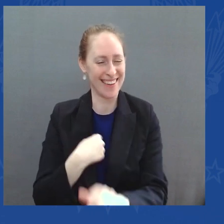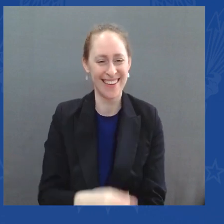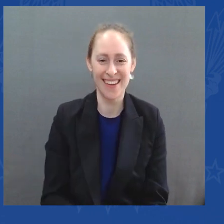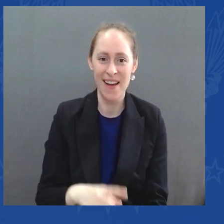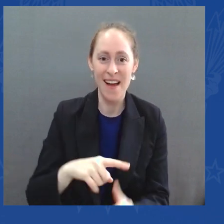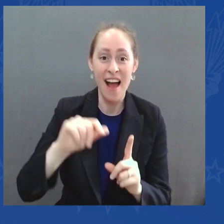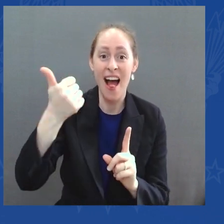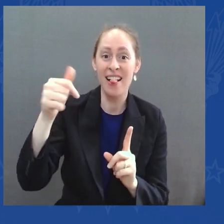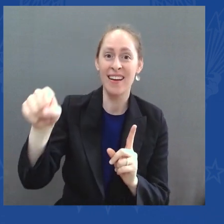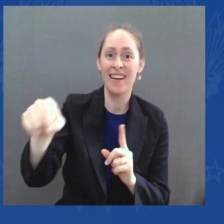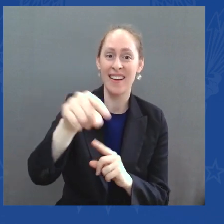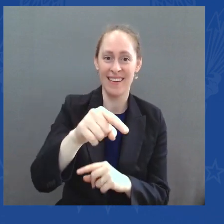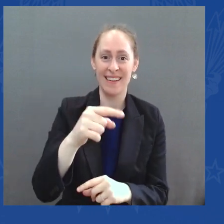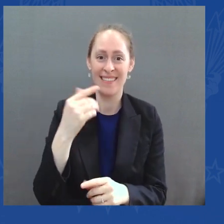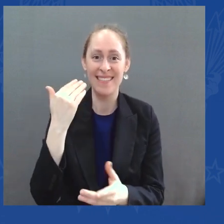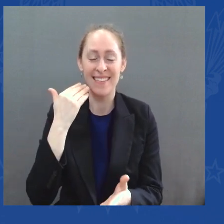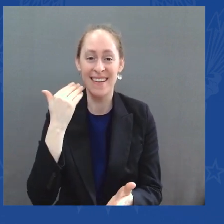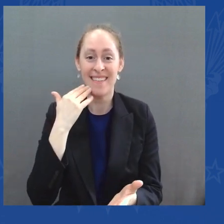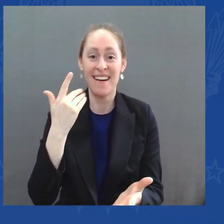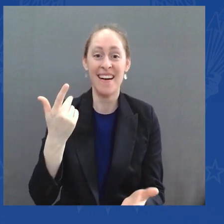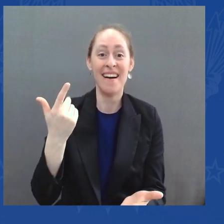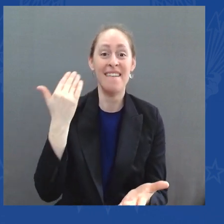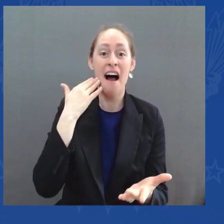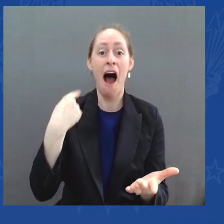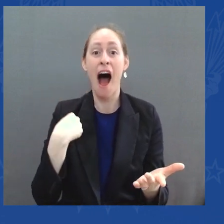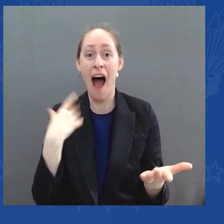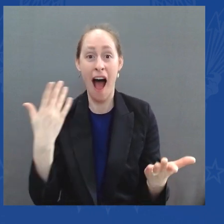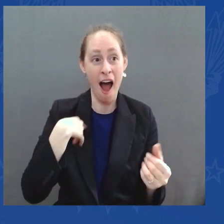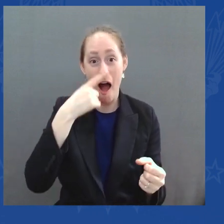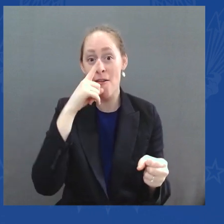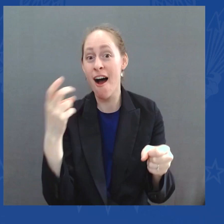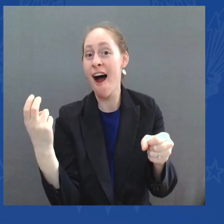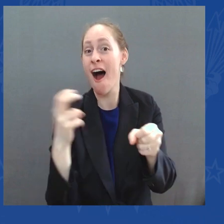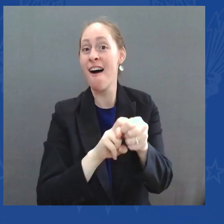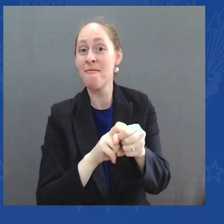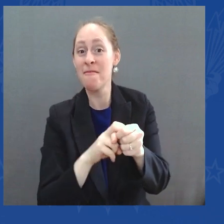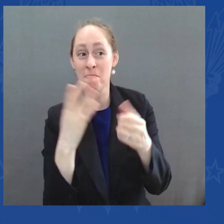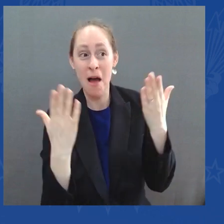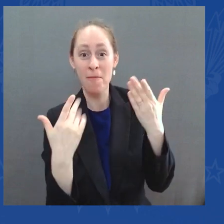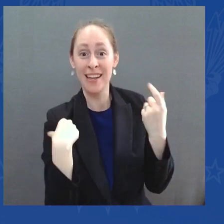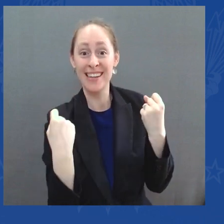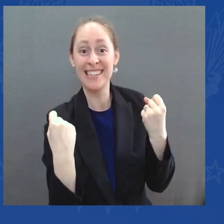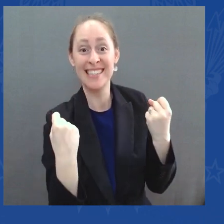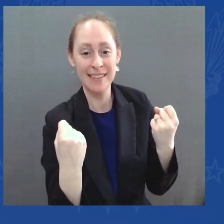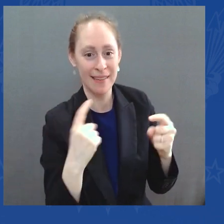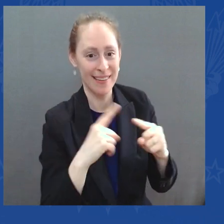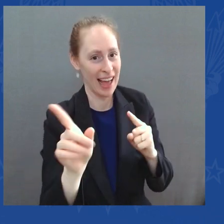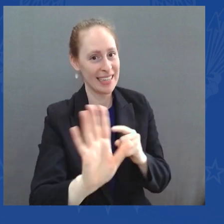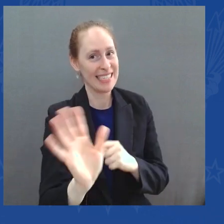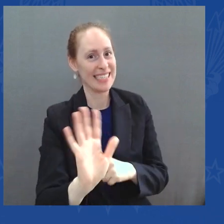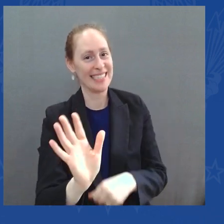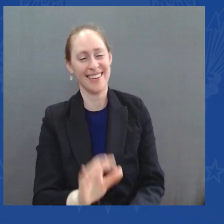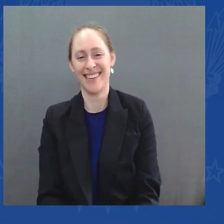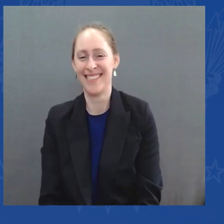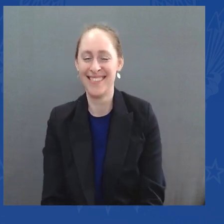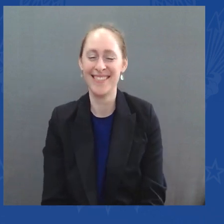but -- anyway, it's another story, too. But, look, it's getting harder and harder to recruit new drivers, particularly women and people of color,